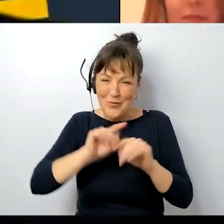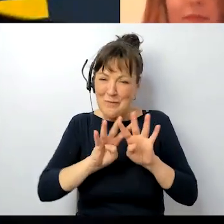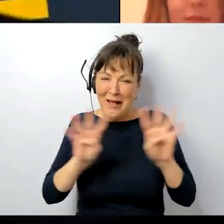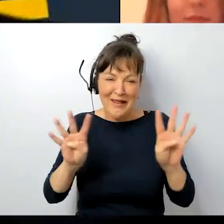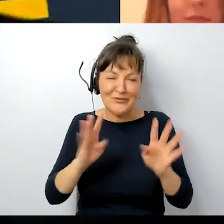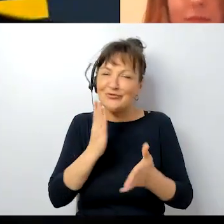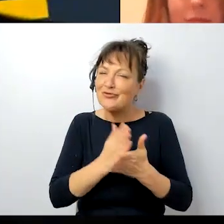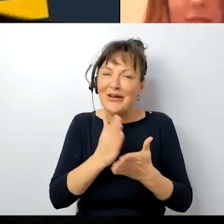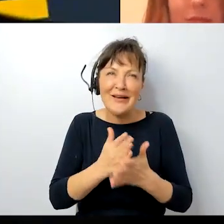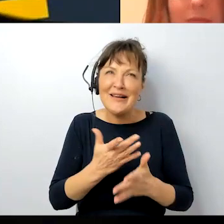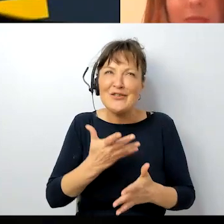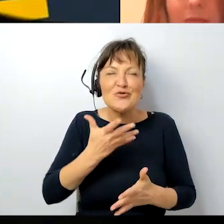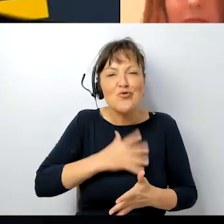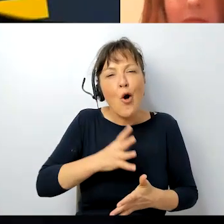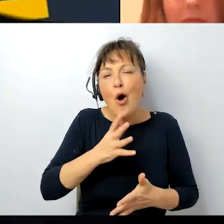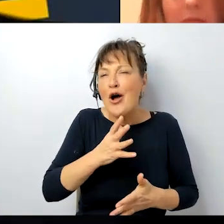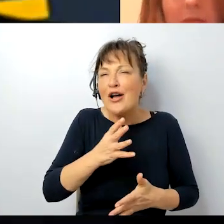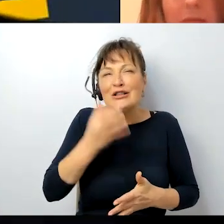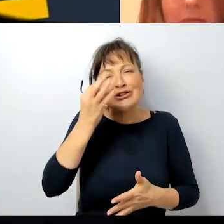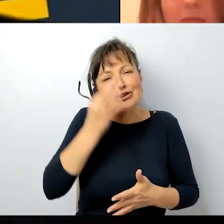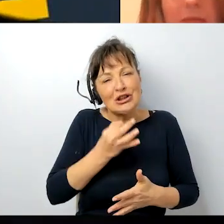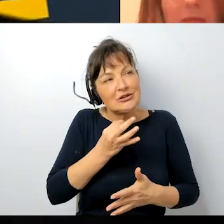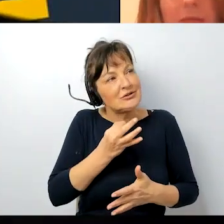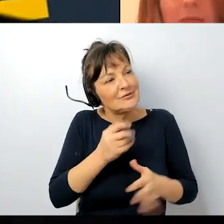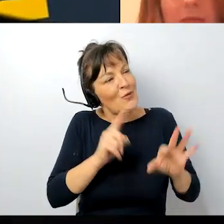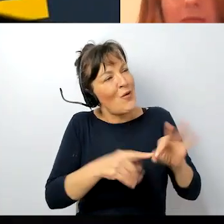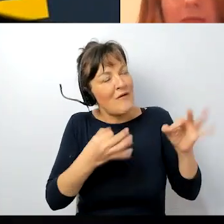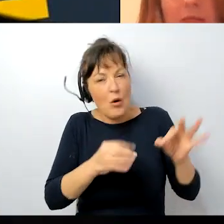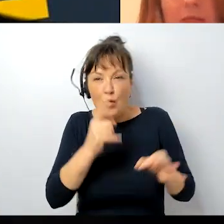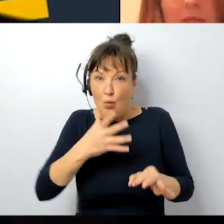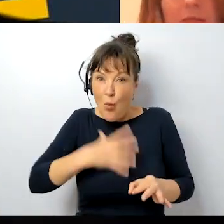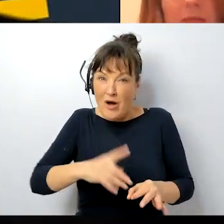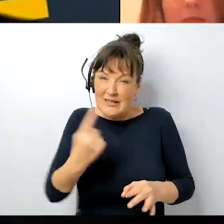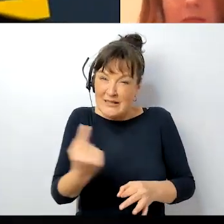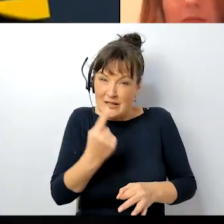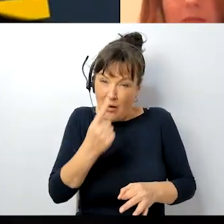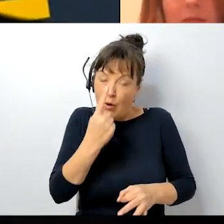that's not the only thing as you'll know and and the other panelists will know, that we really look